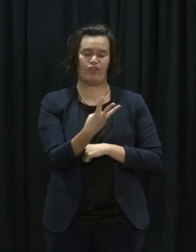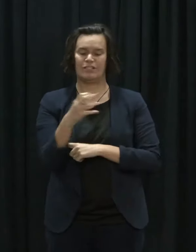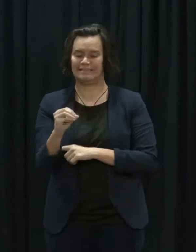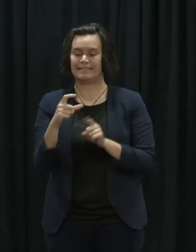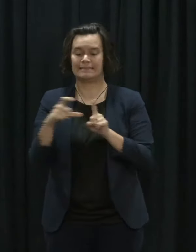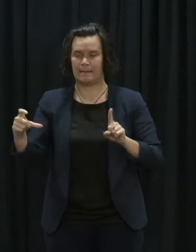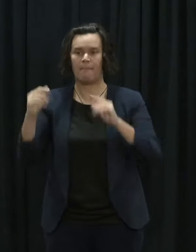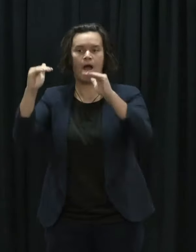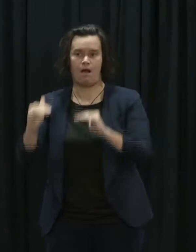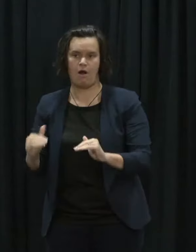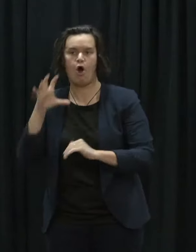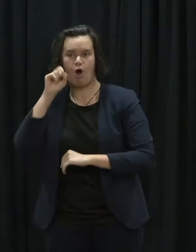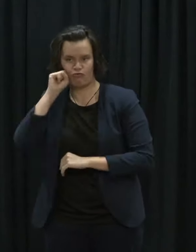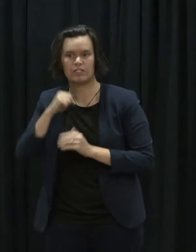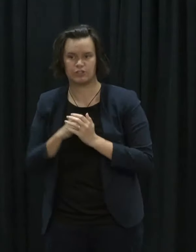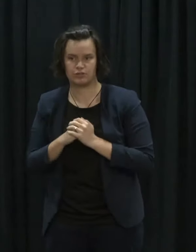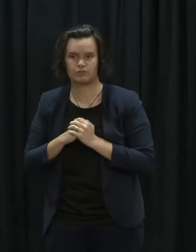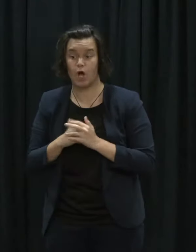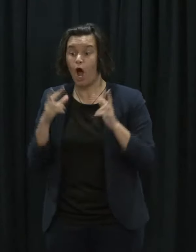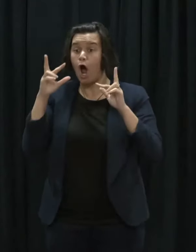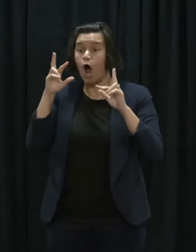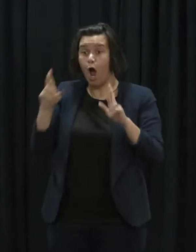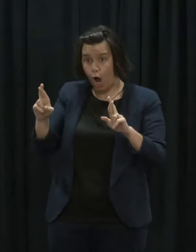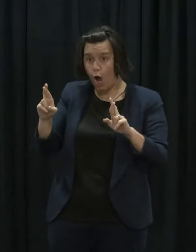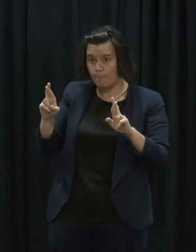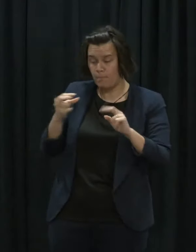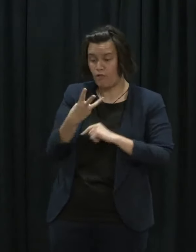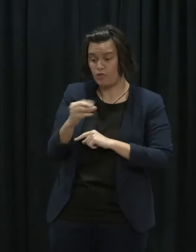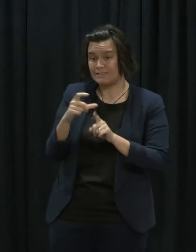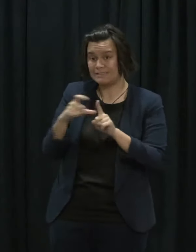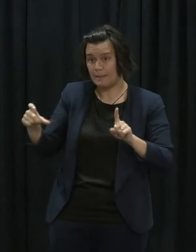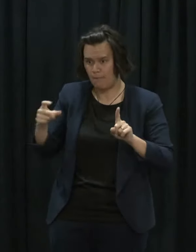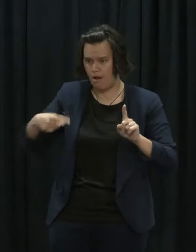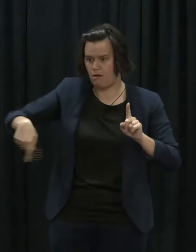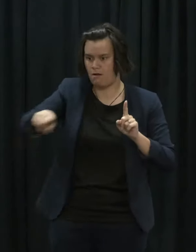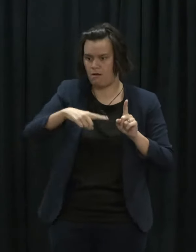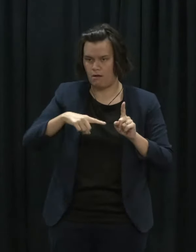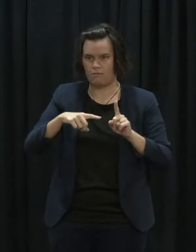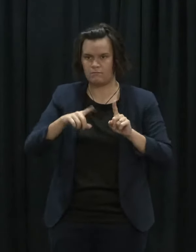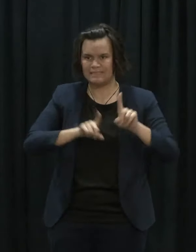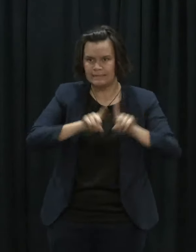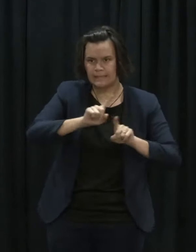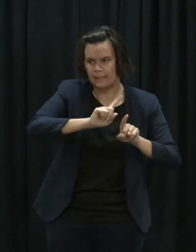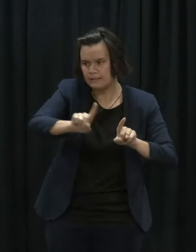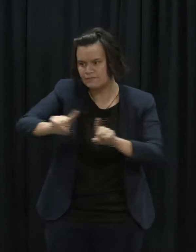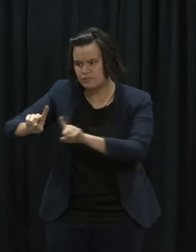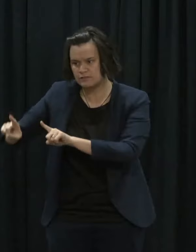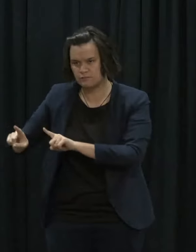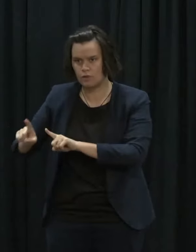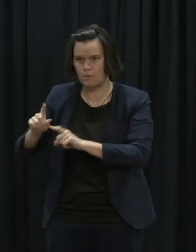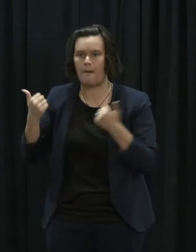others have additional time for rates to reach a greater level of protection. And by this time as I said we